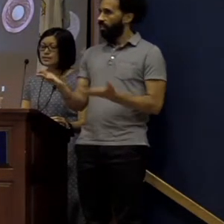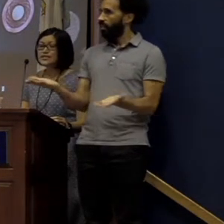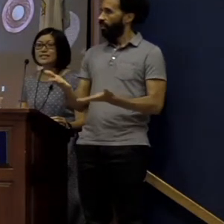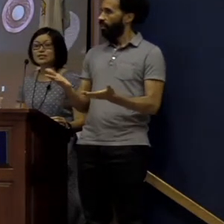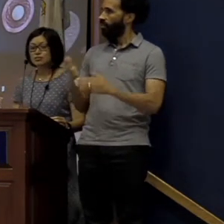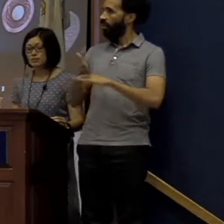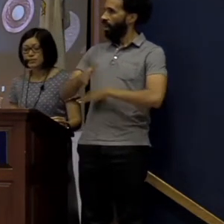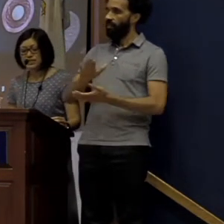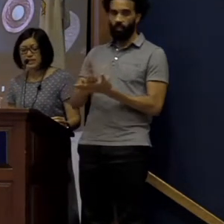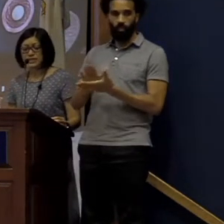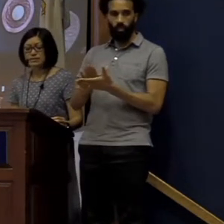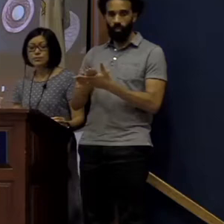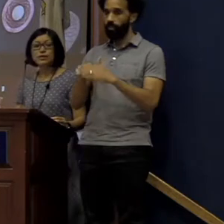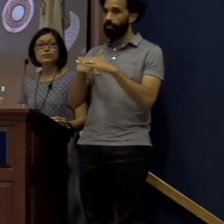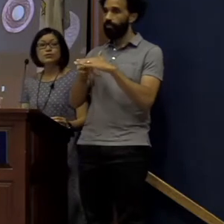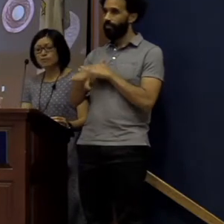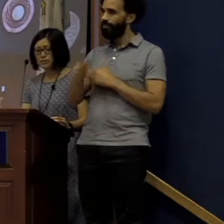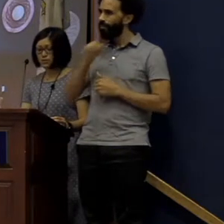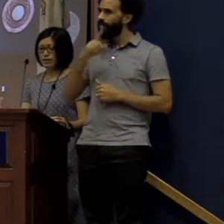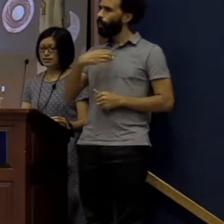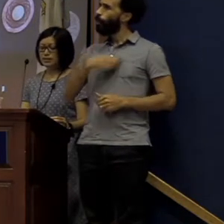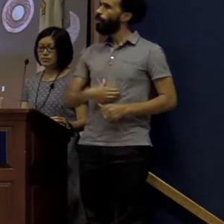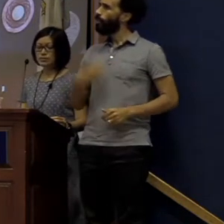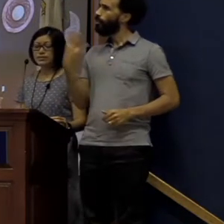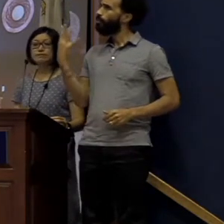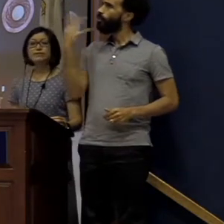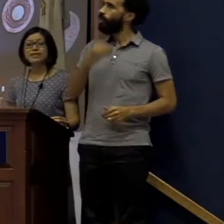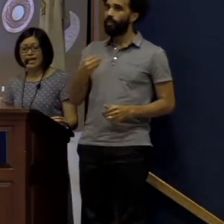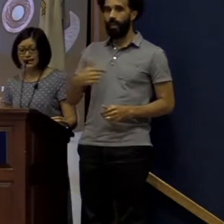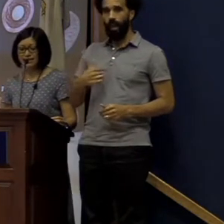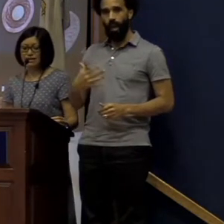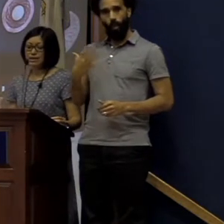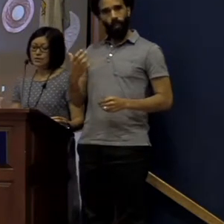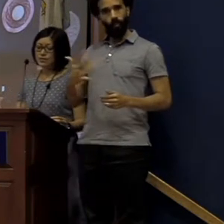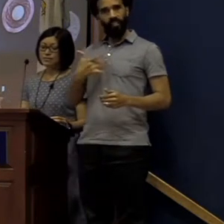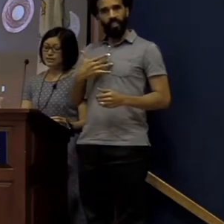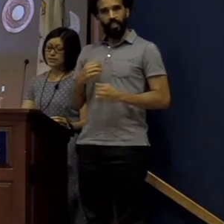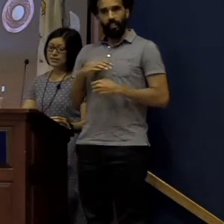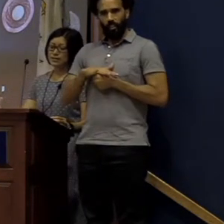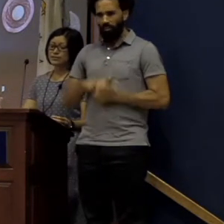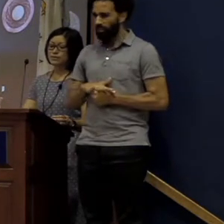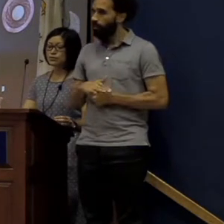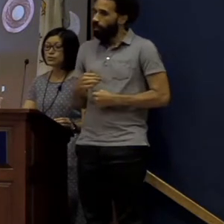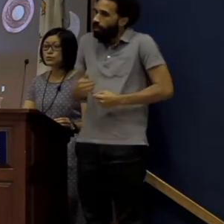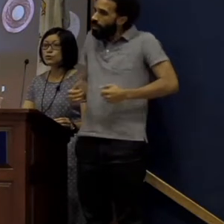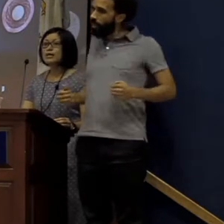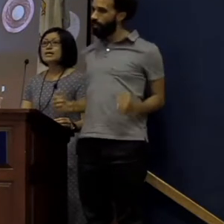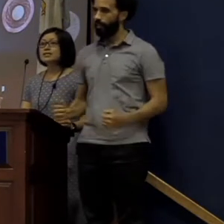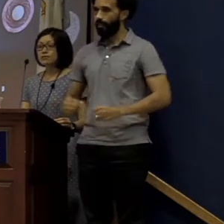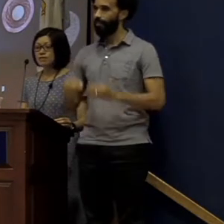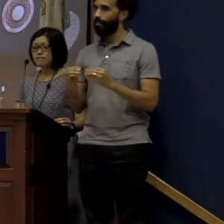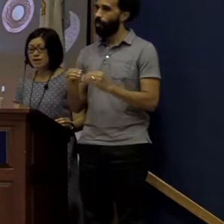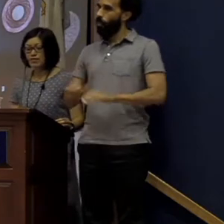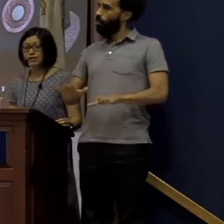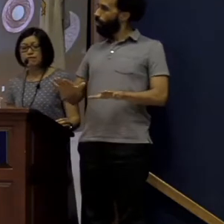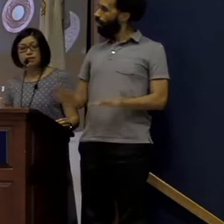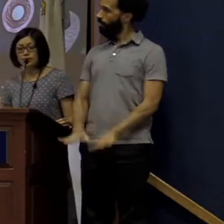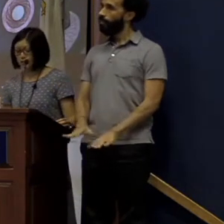Center should be pretty we want to not be stressed We want to feel relaxed when we come back to the center because school is already very very stressful